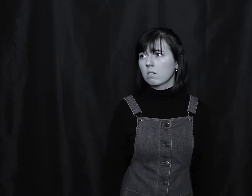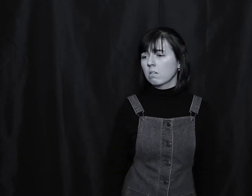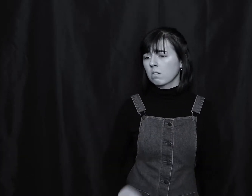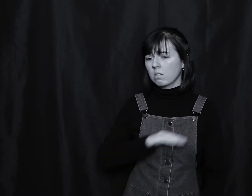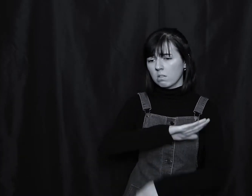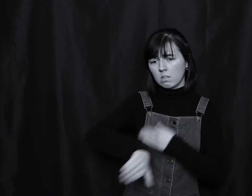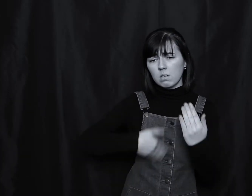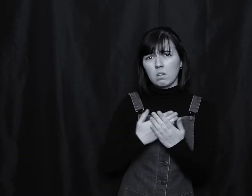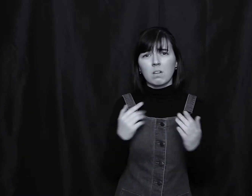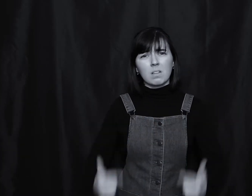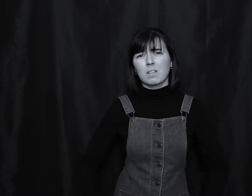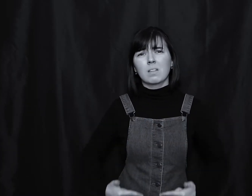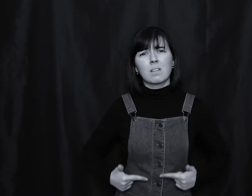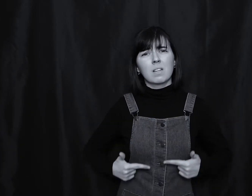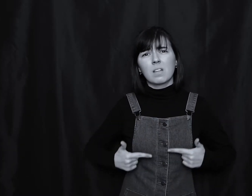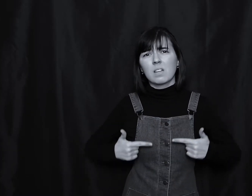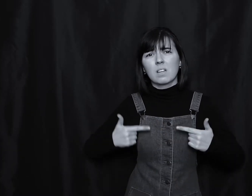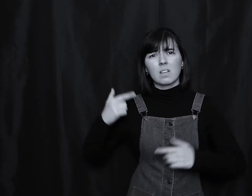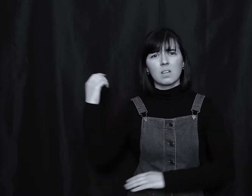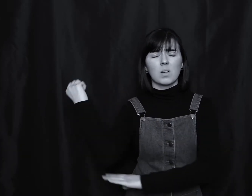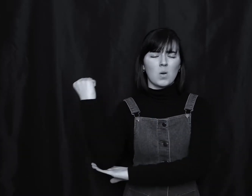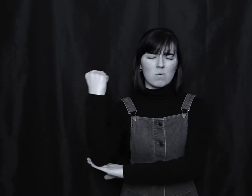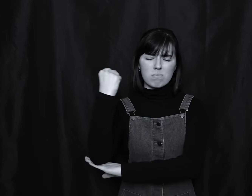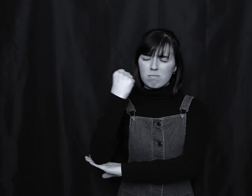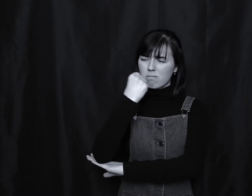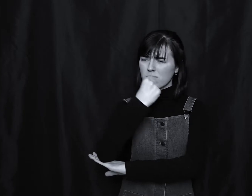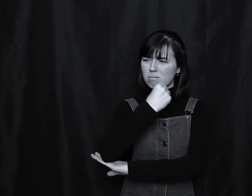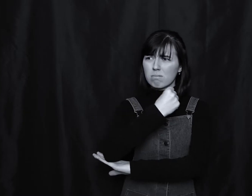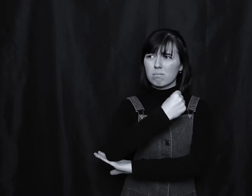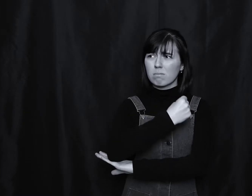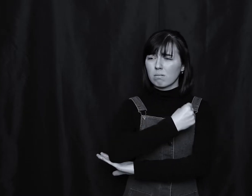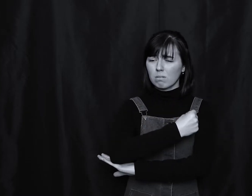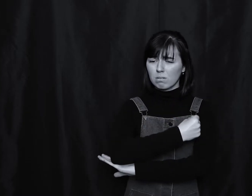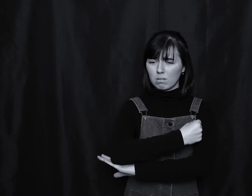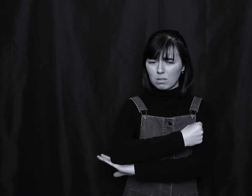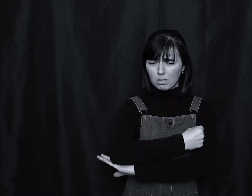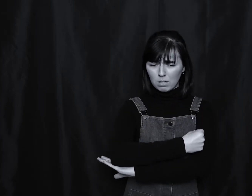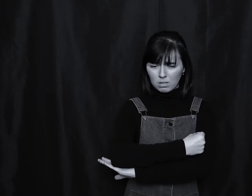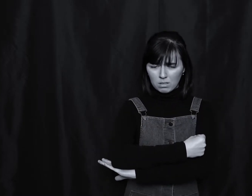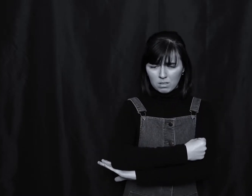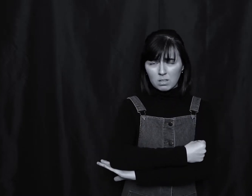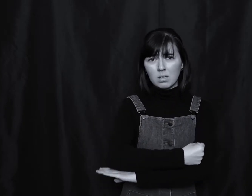All life shut down